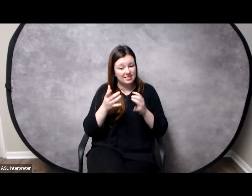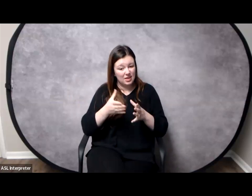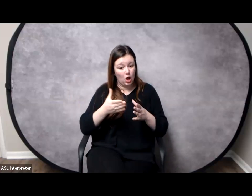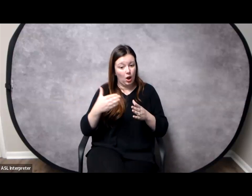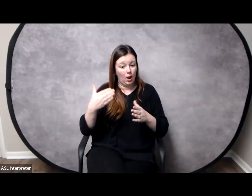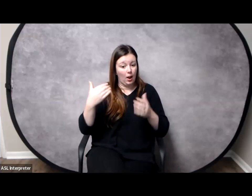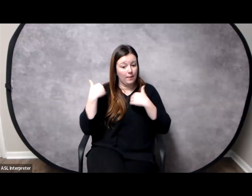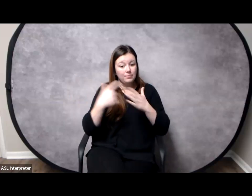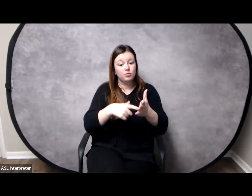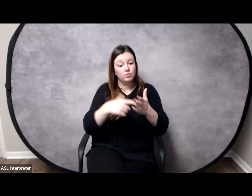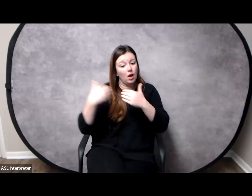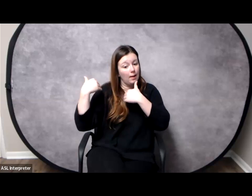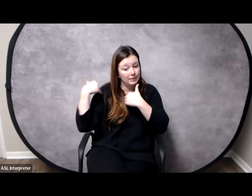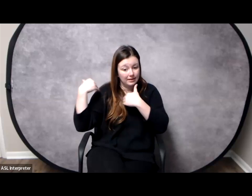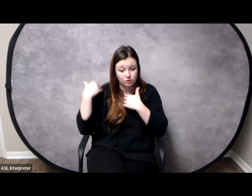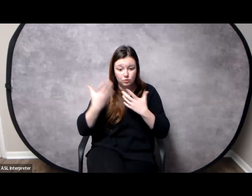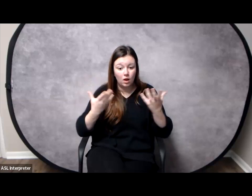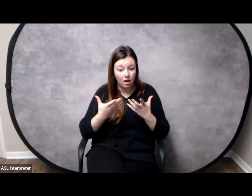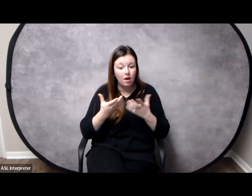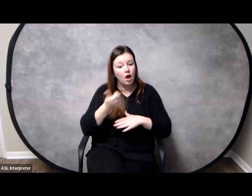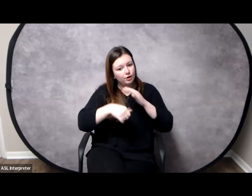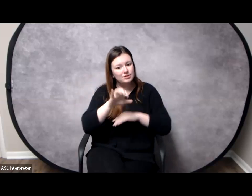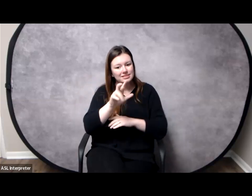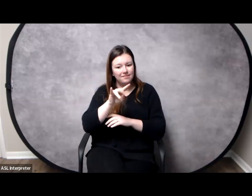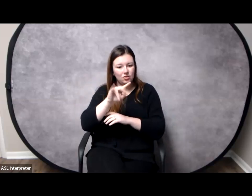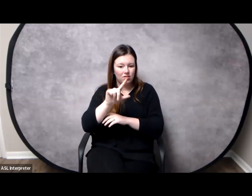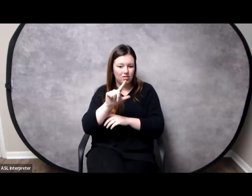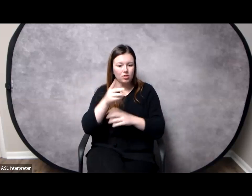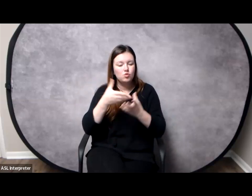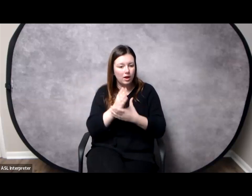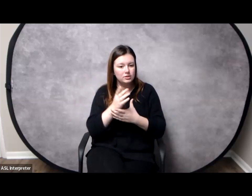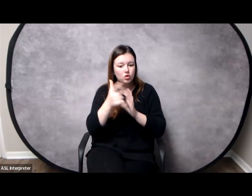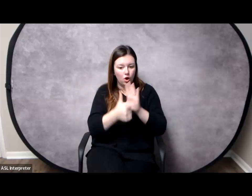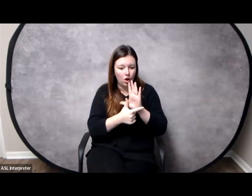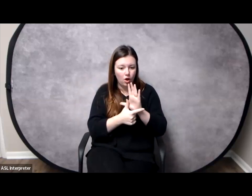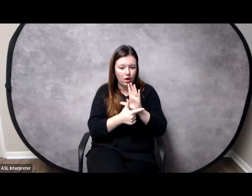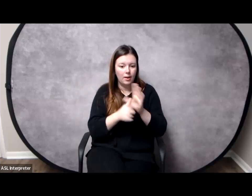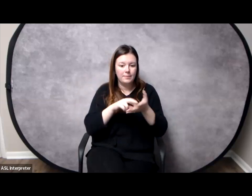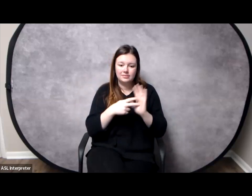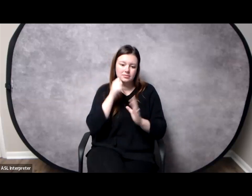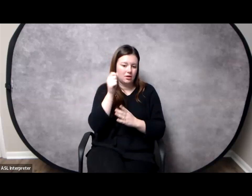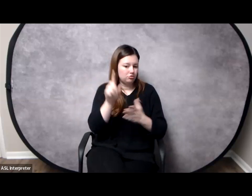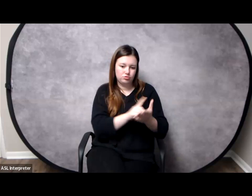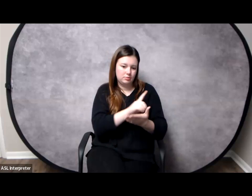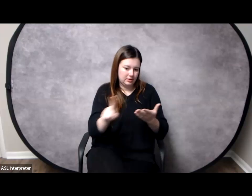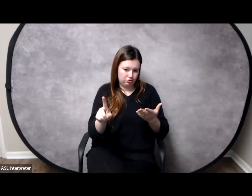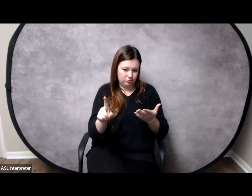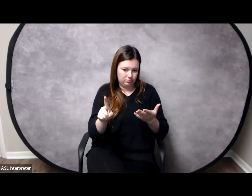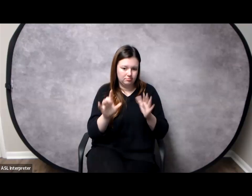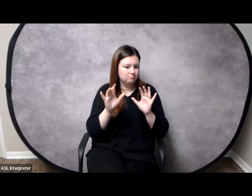in place. And in fact, we're trying to be more clear about what that may mean in practice.